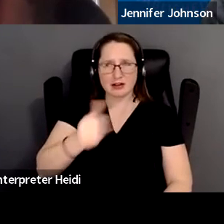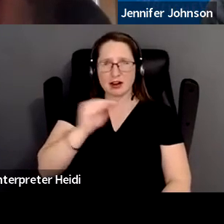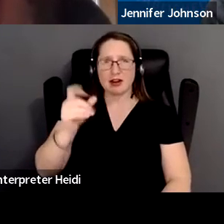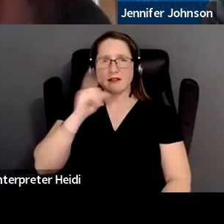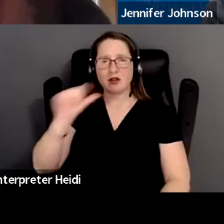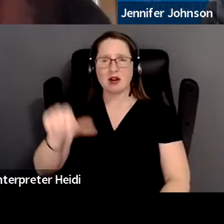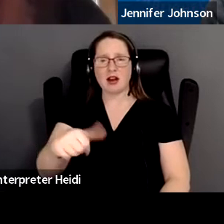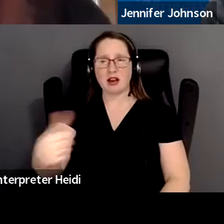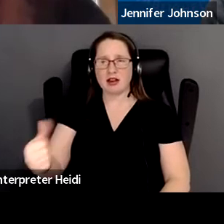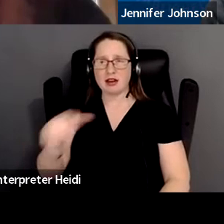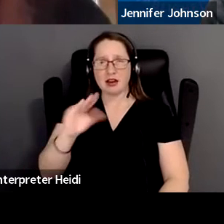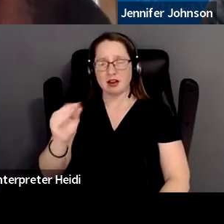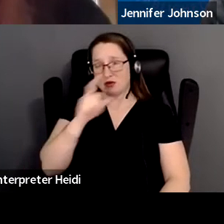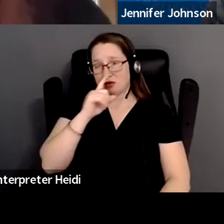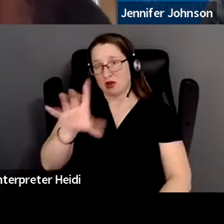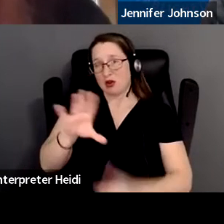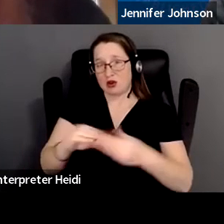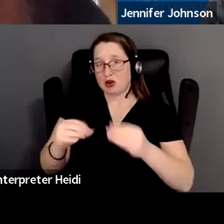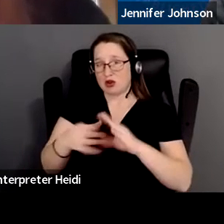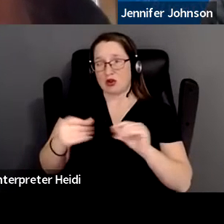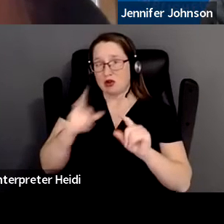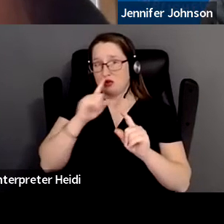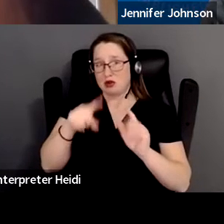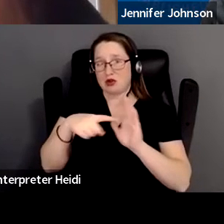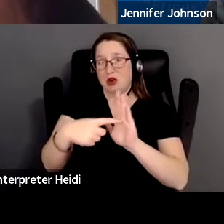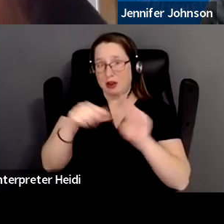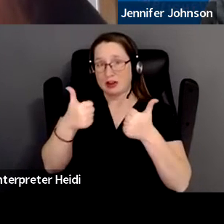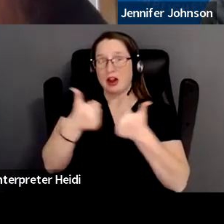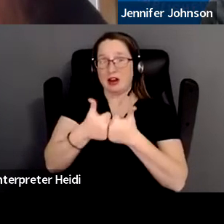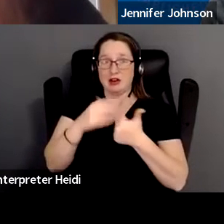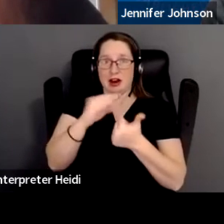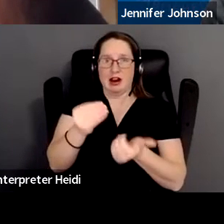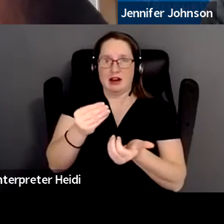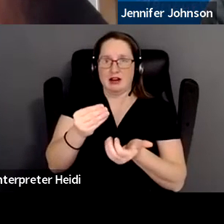And really, your story really should light on the challenges and finding safe, affordable,